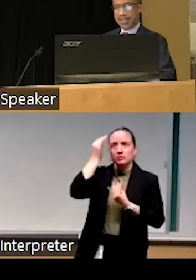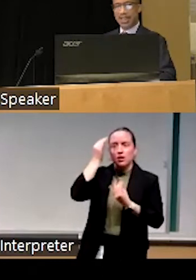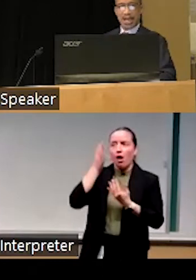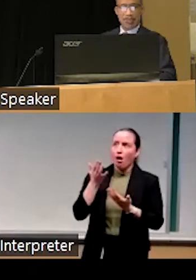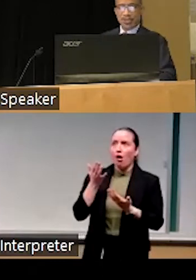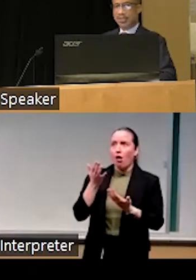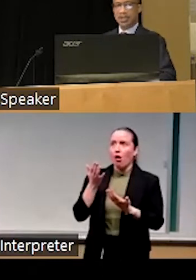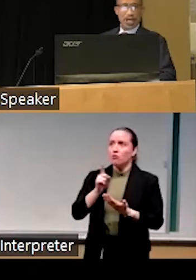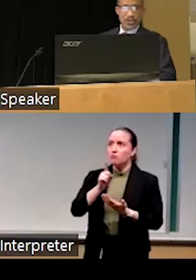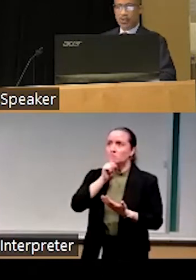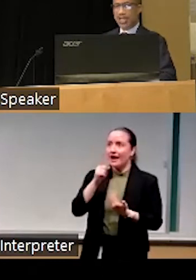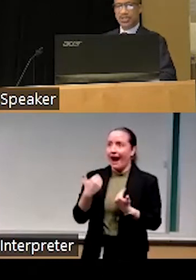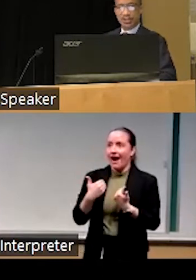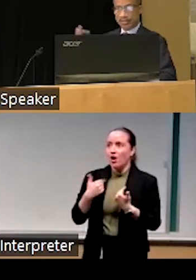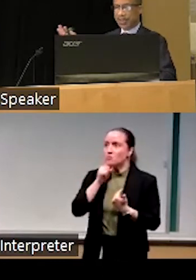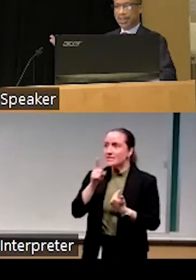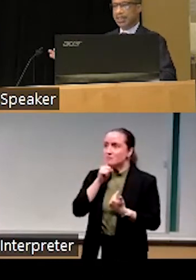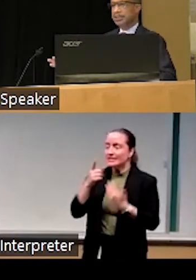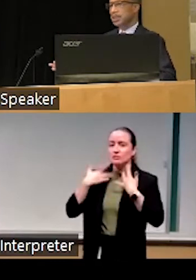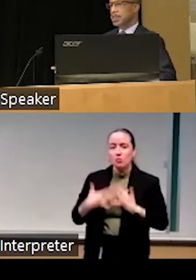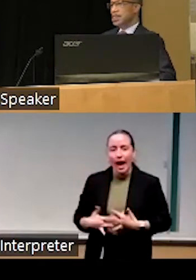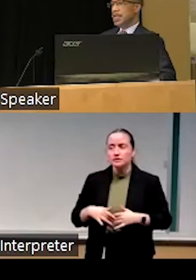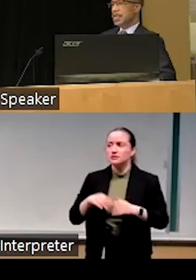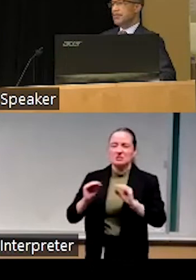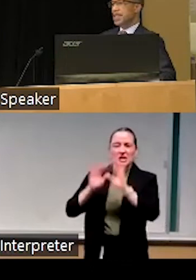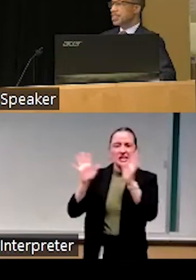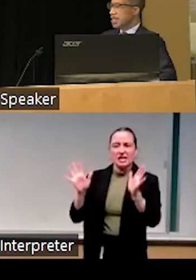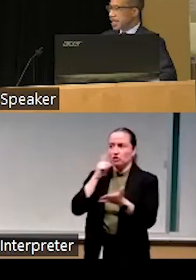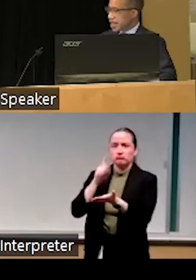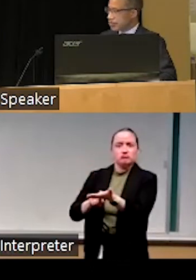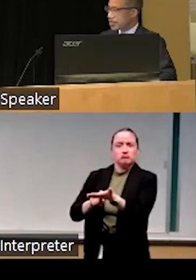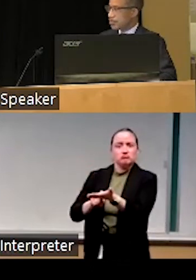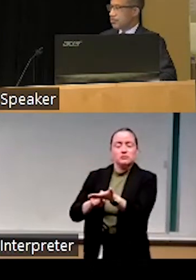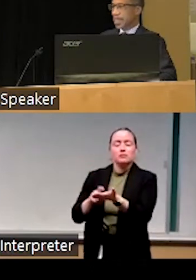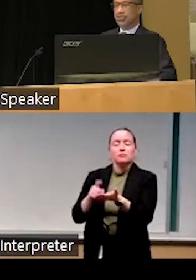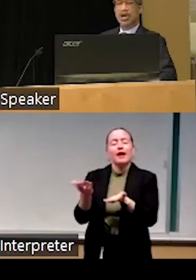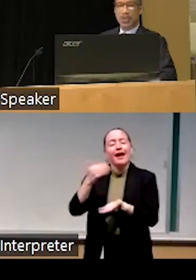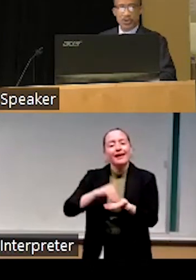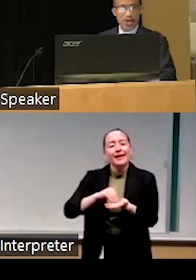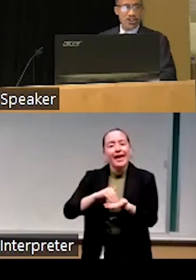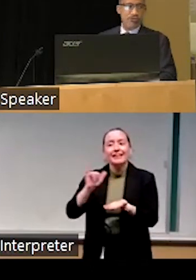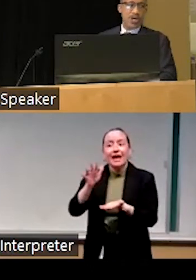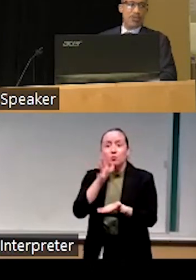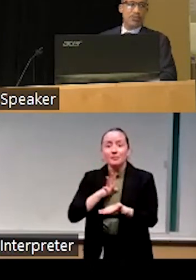City caps major depression clear um and she again was for can you help me with my nerve problem